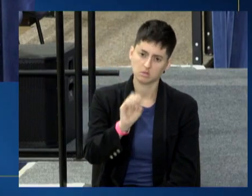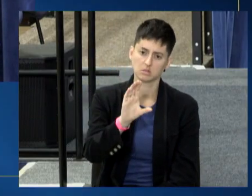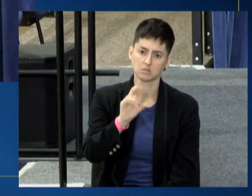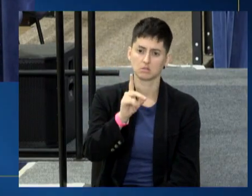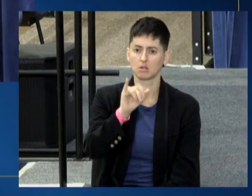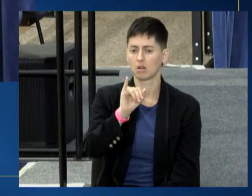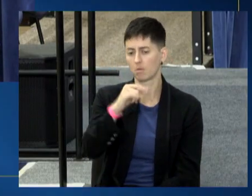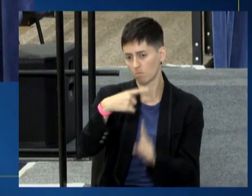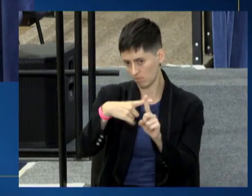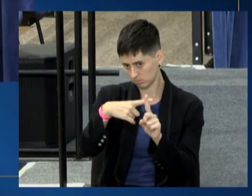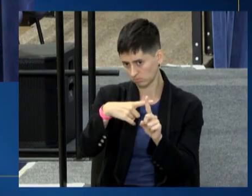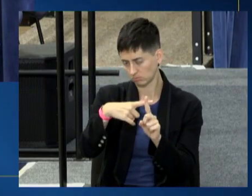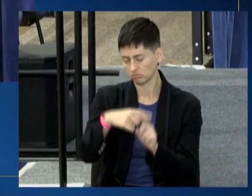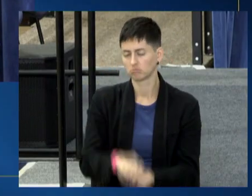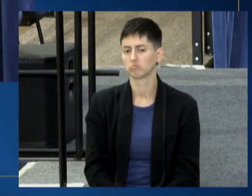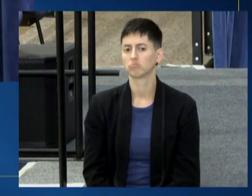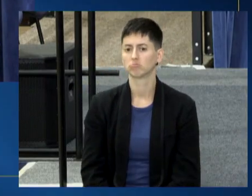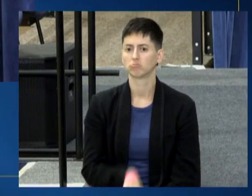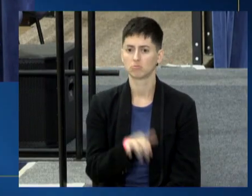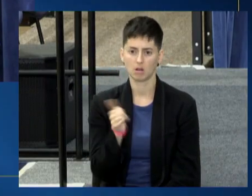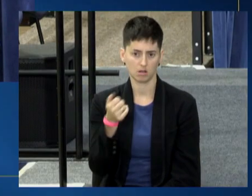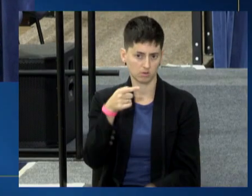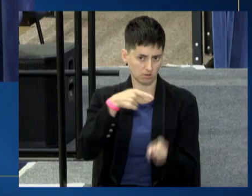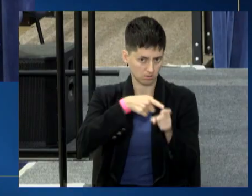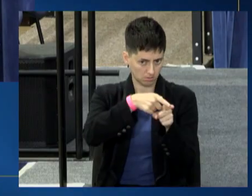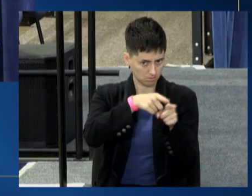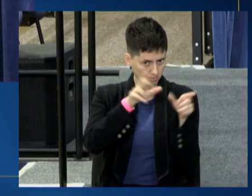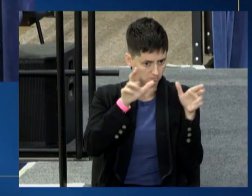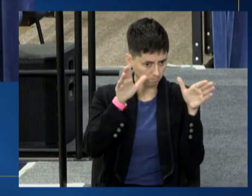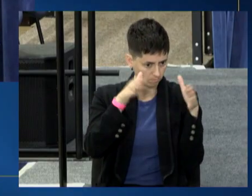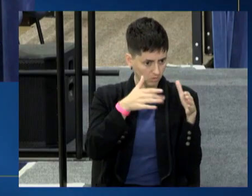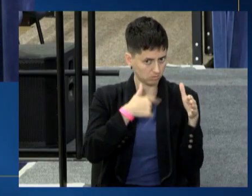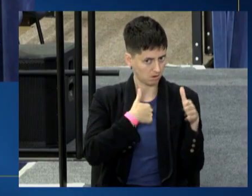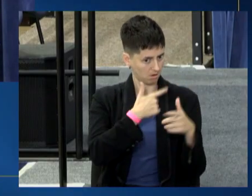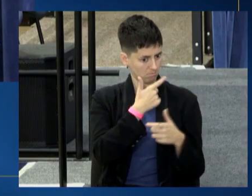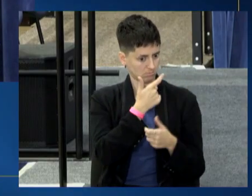Another area that's of great interest of mine is how do we actually assess,